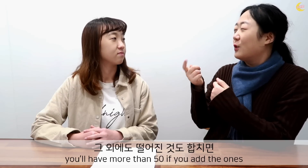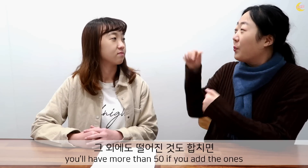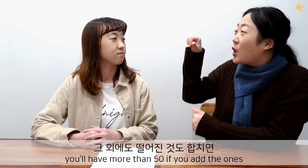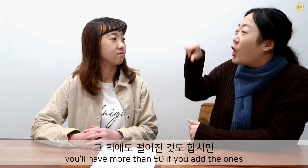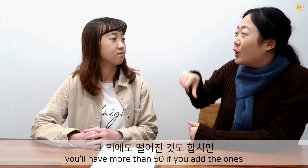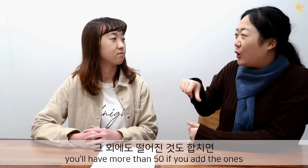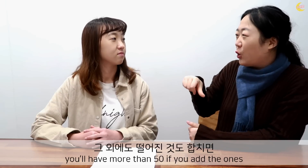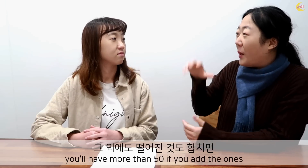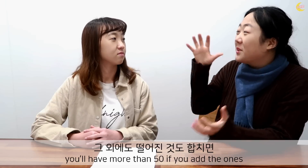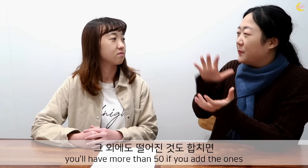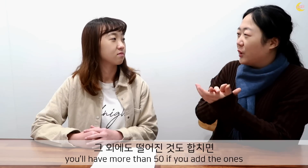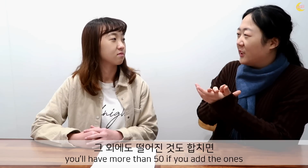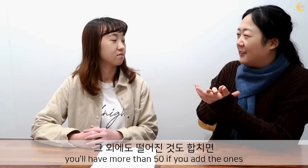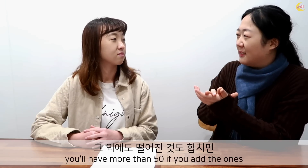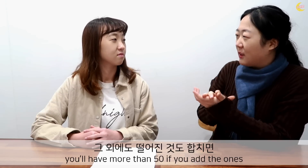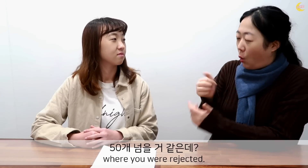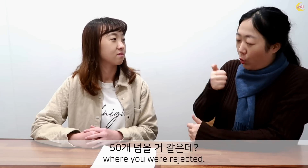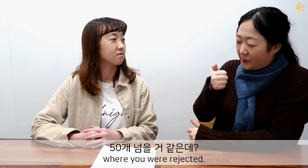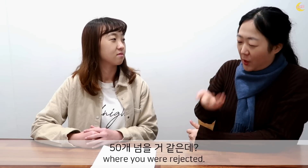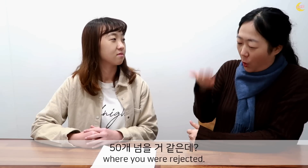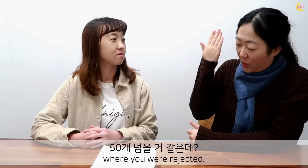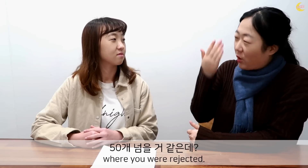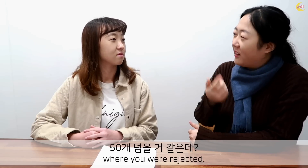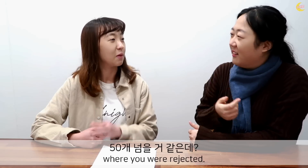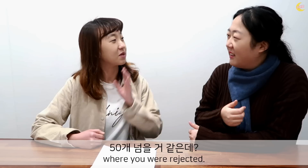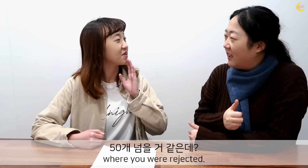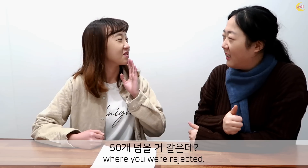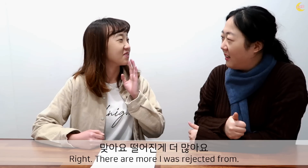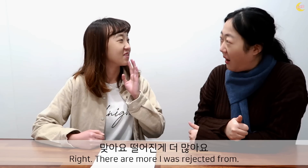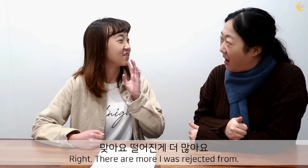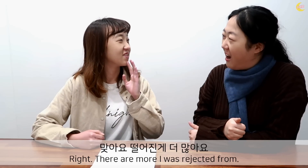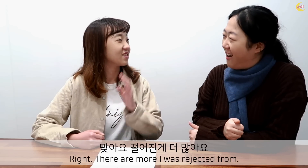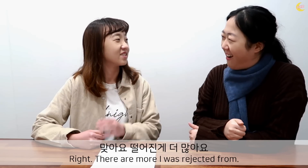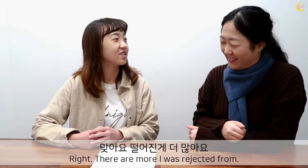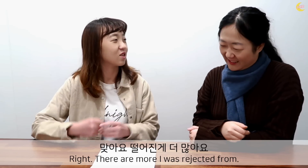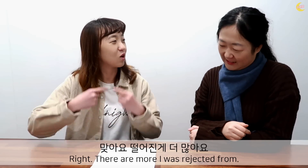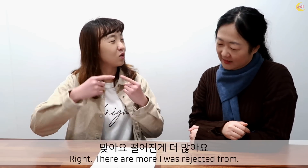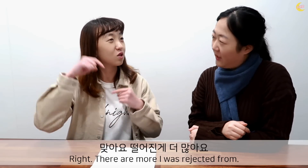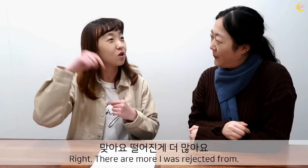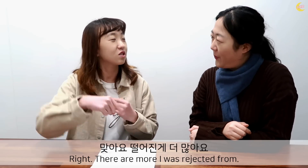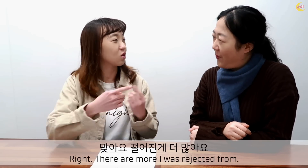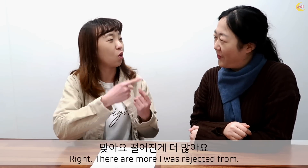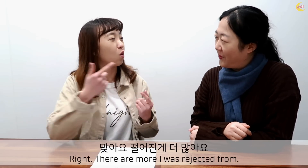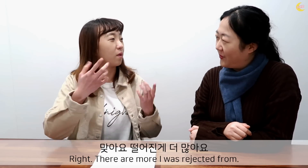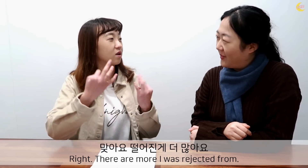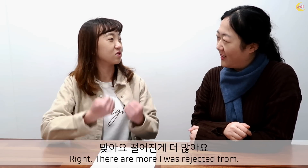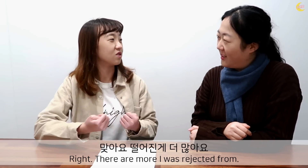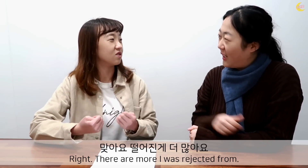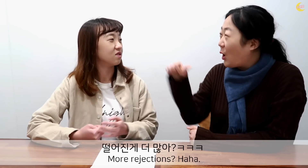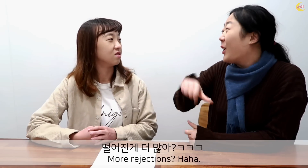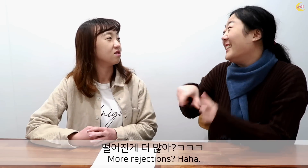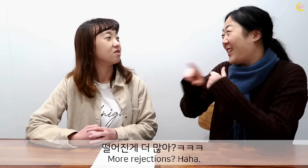I think you’ll have more than 50 if you add the ones where you were rejected. Right. There are more I was rejected from.